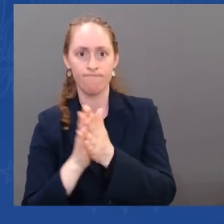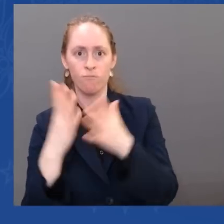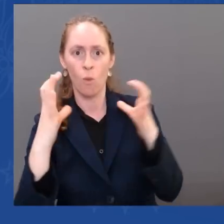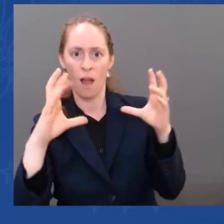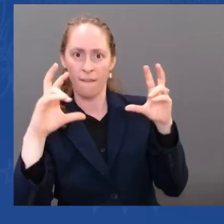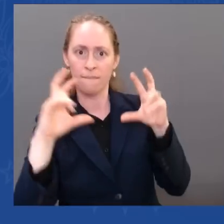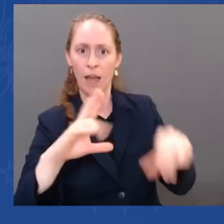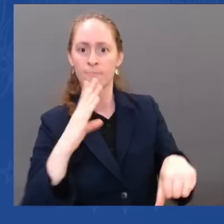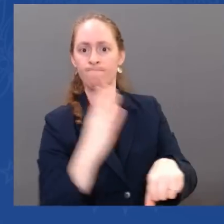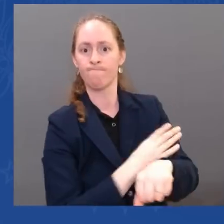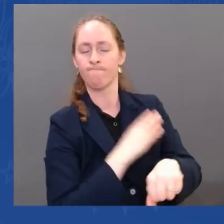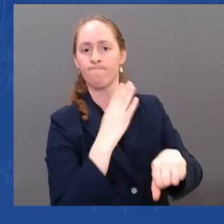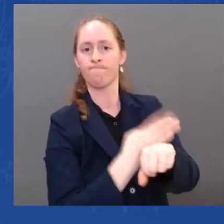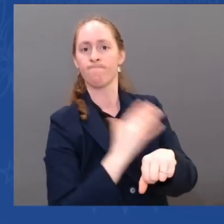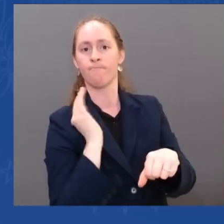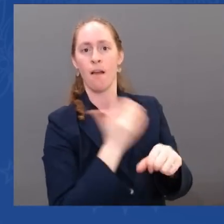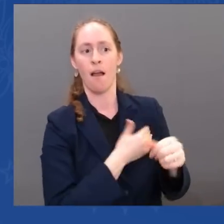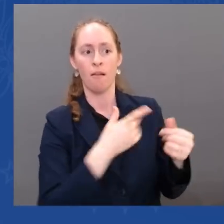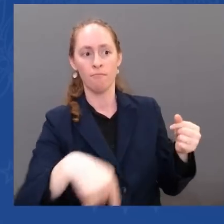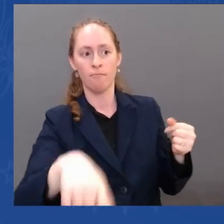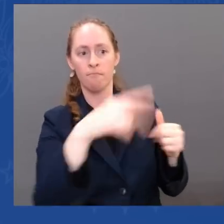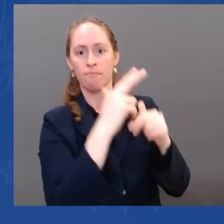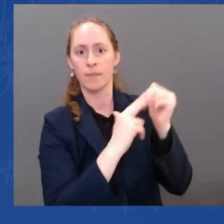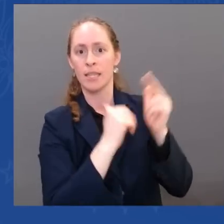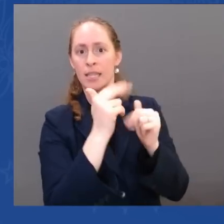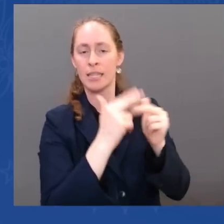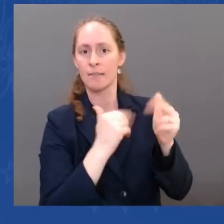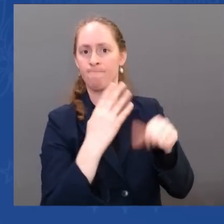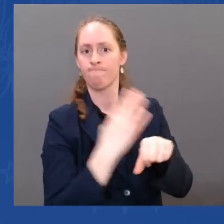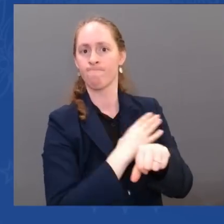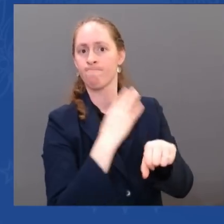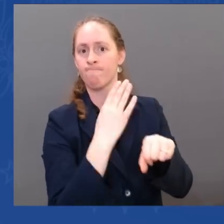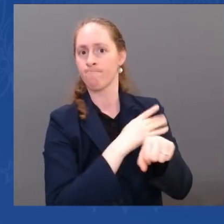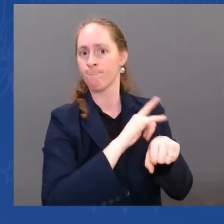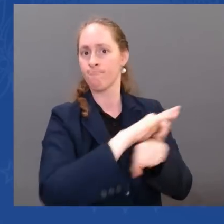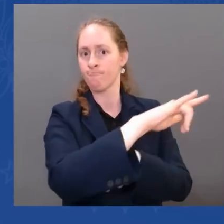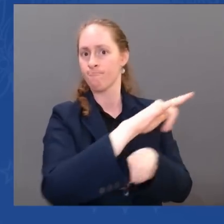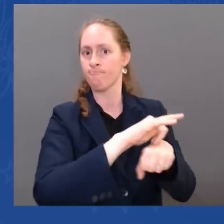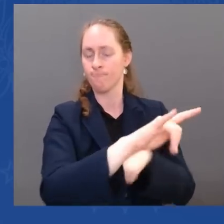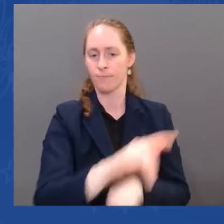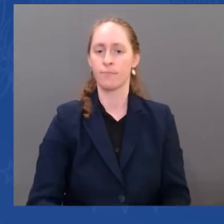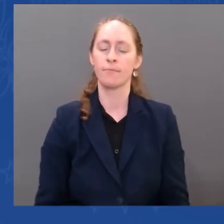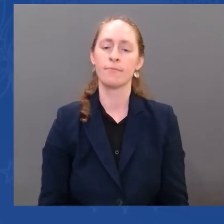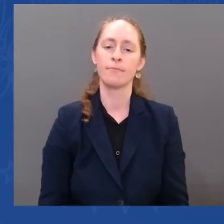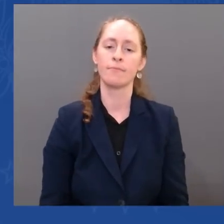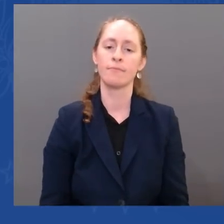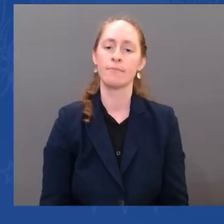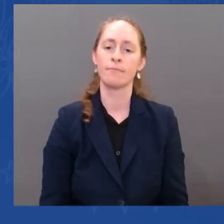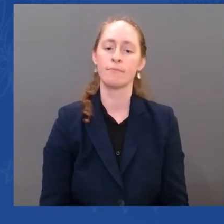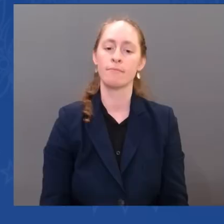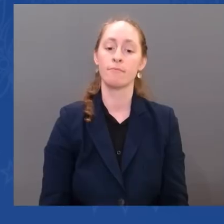the bonds between America and Greece reach far beyond our shared history, security and defense,